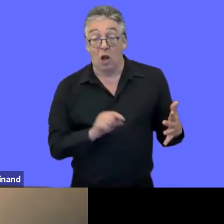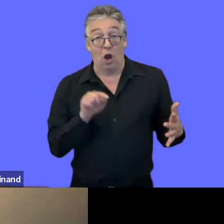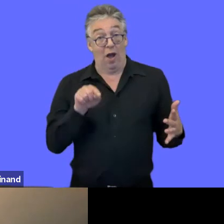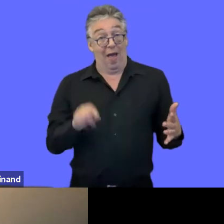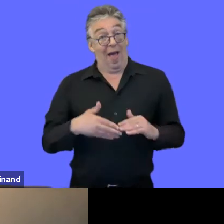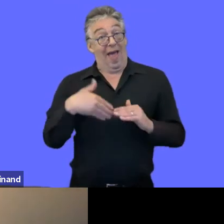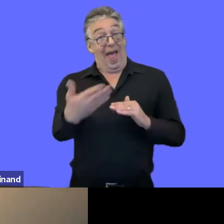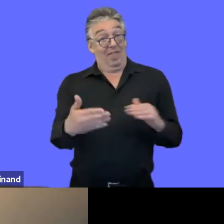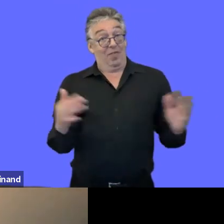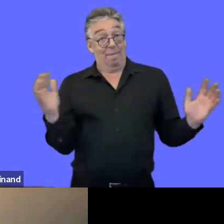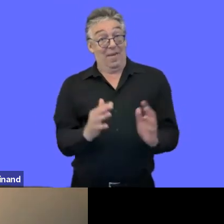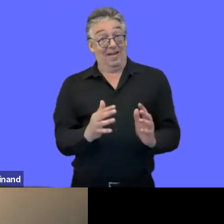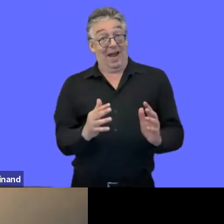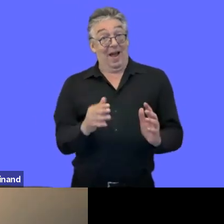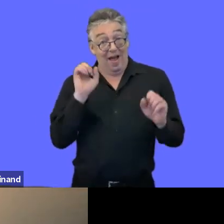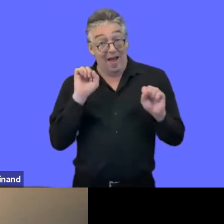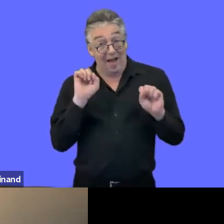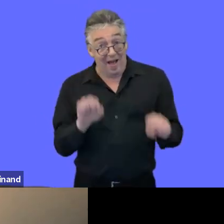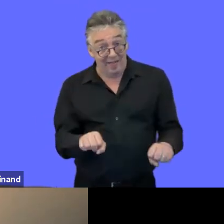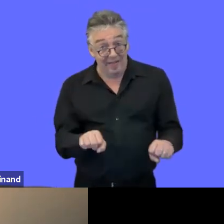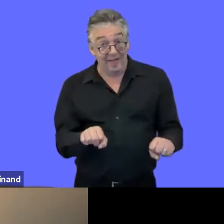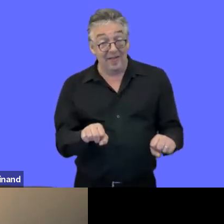so you will have the recording and all of the material.